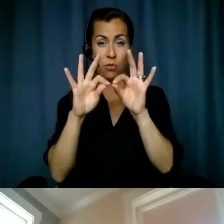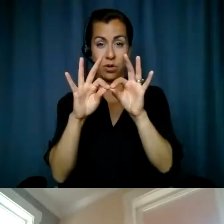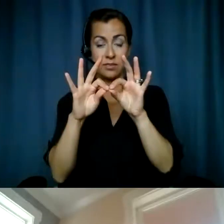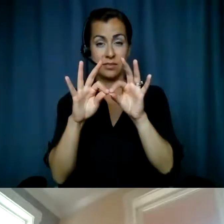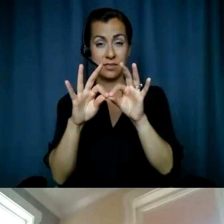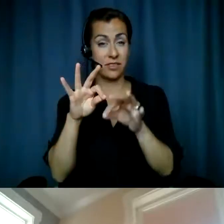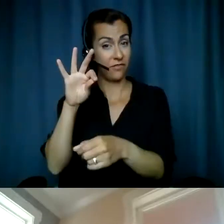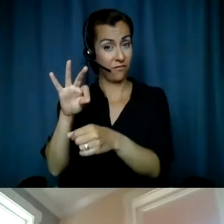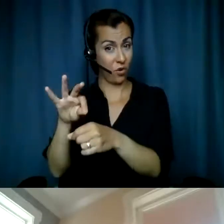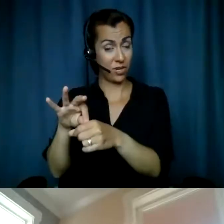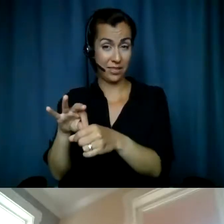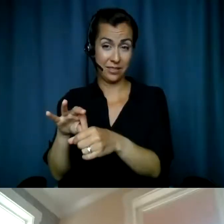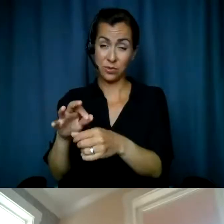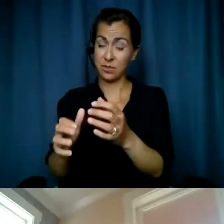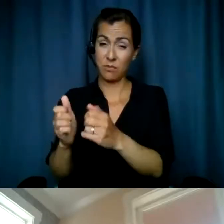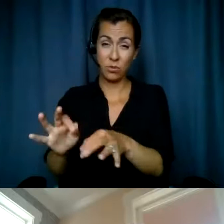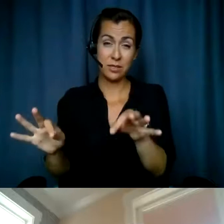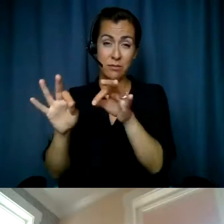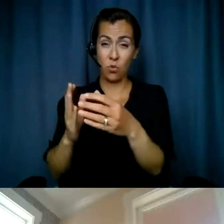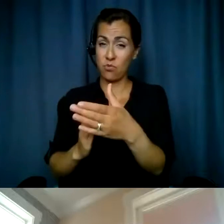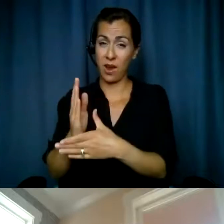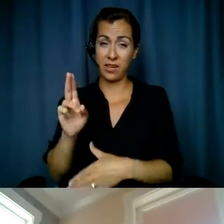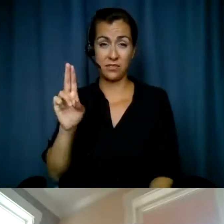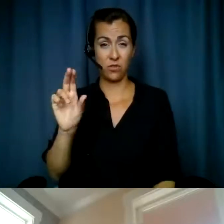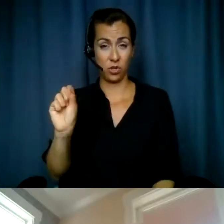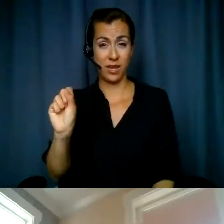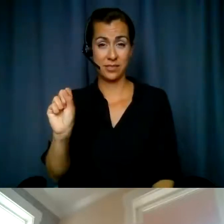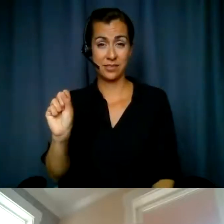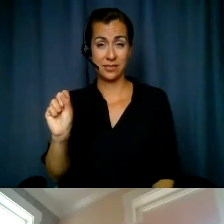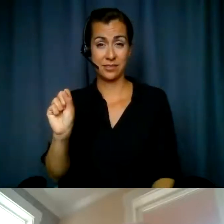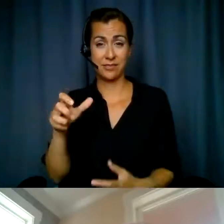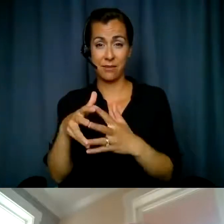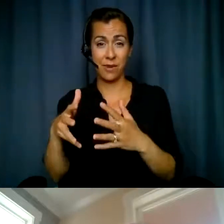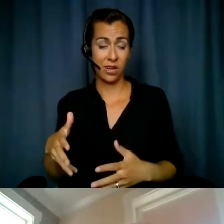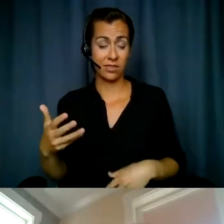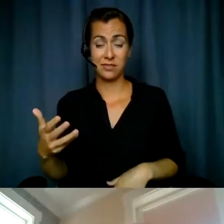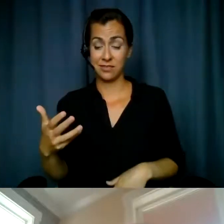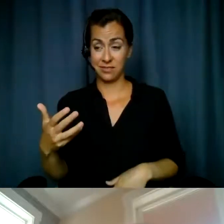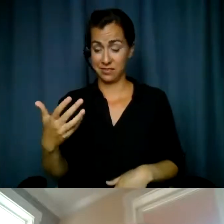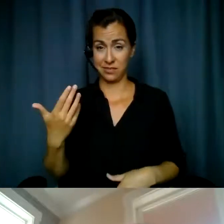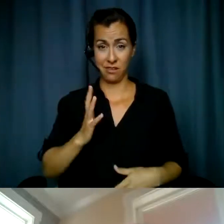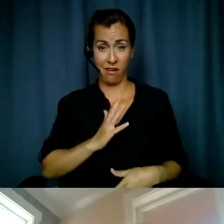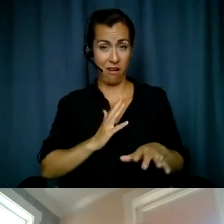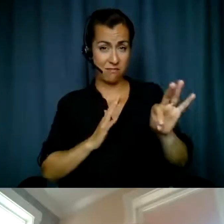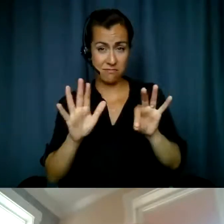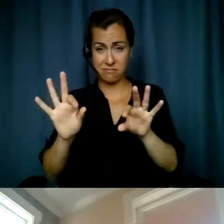Can i get a thumbs up if you're seeing my screen now? We can see it now, okay, I'm sorry about that.